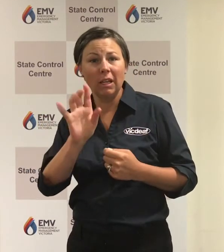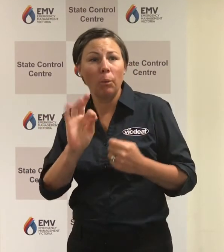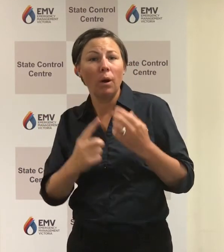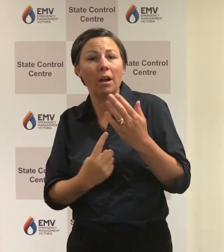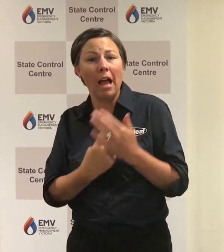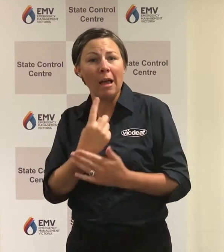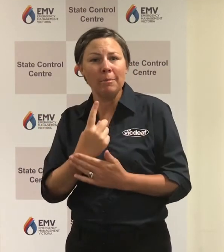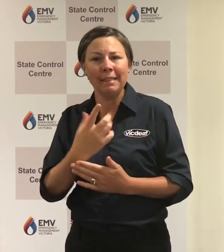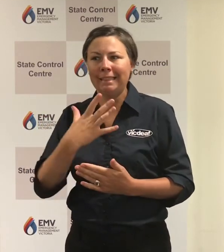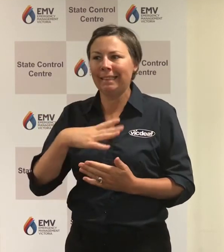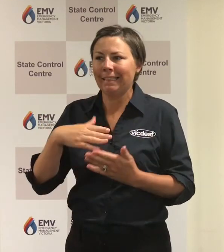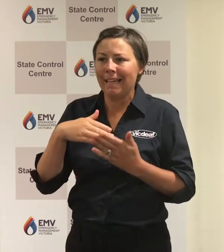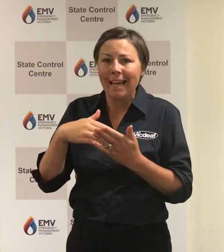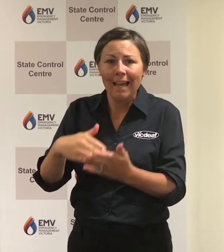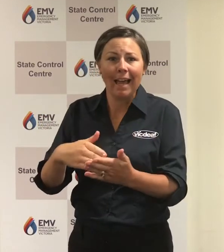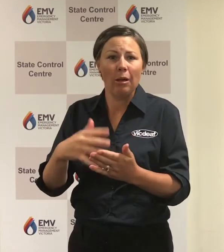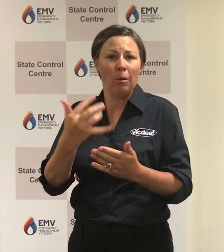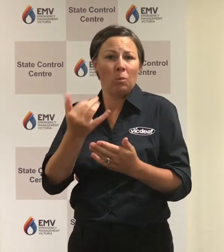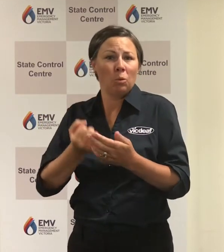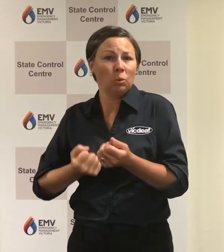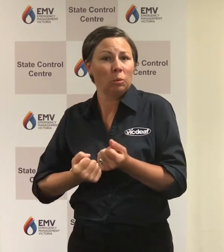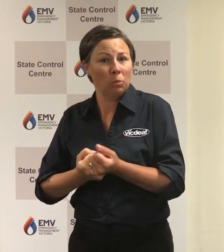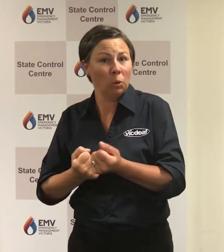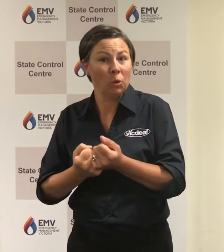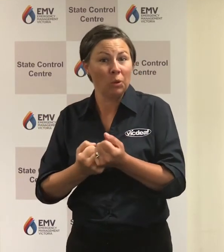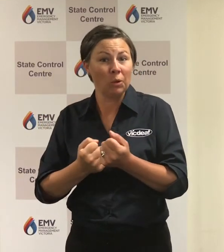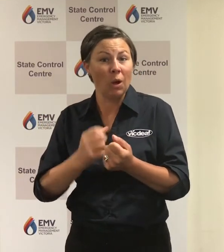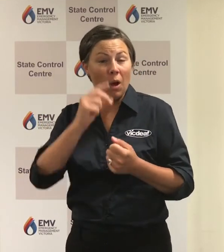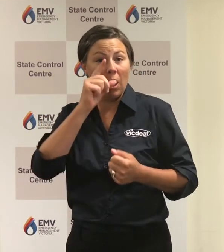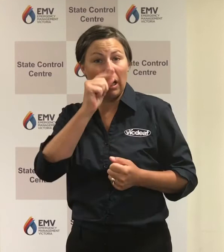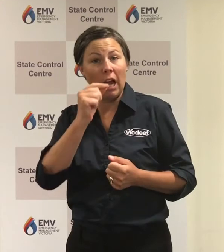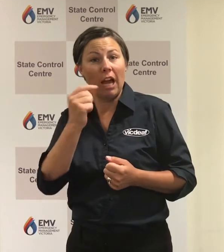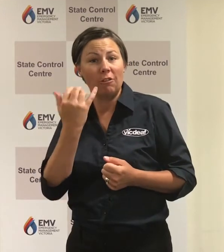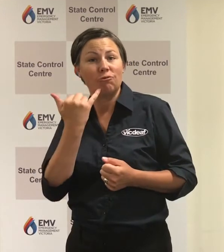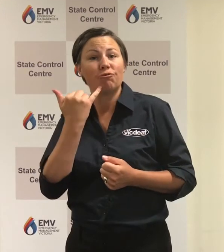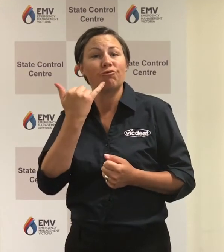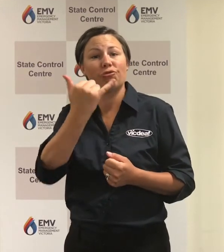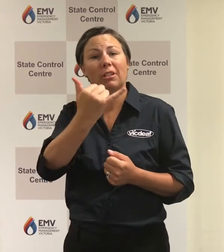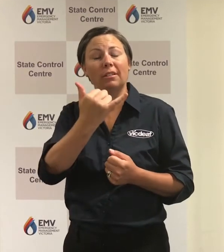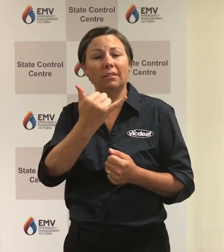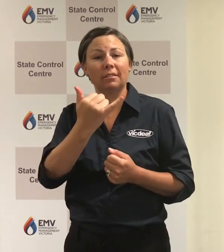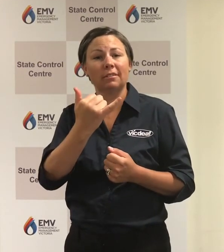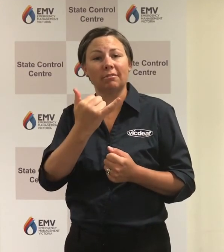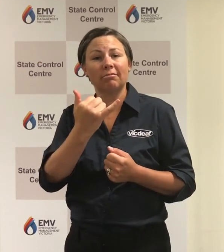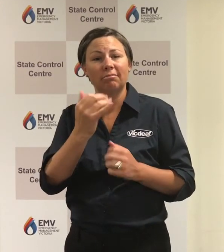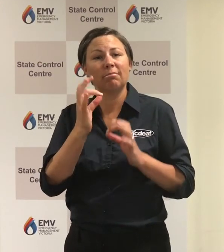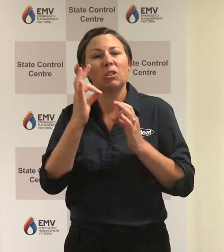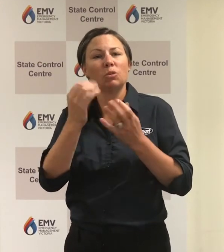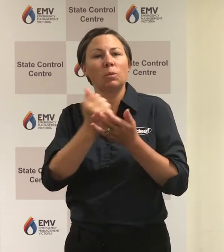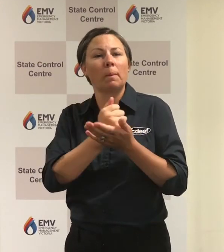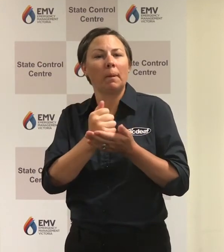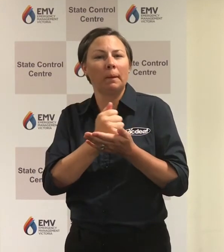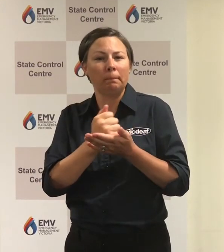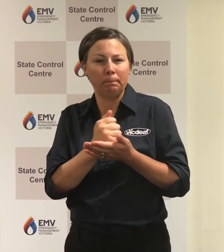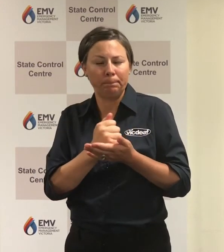or feel you might need some help, you can always contact the hotline for this event,